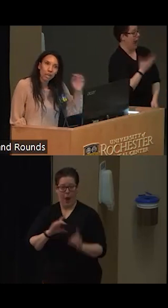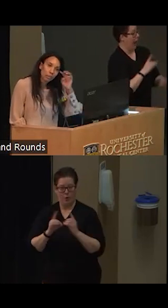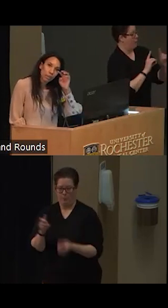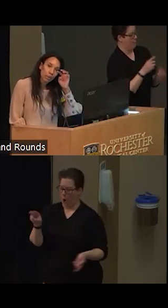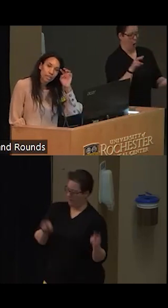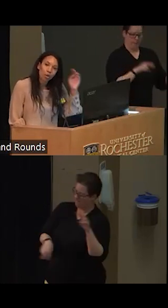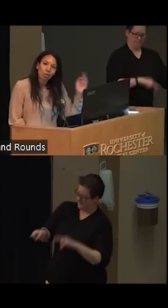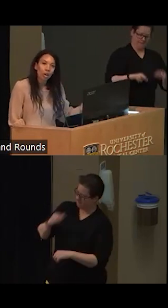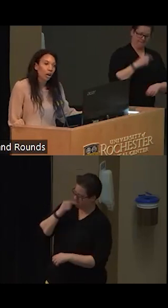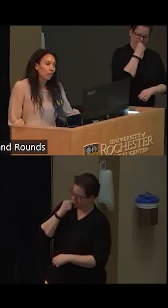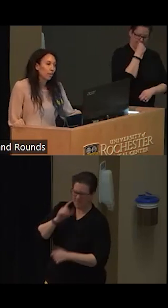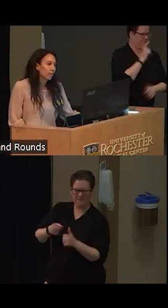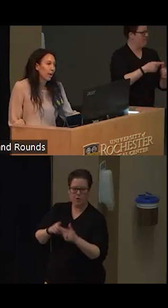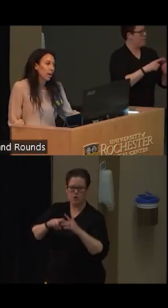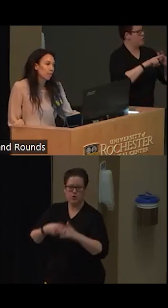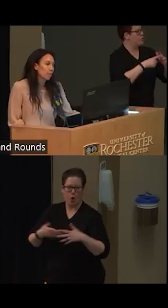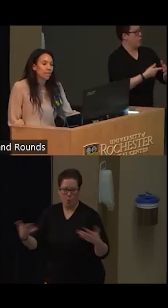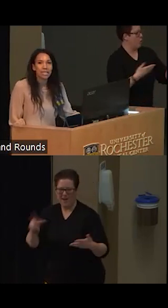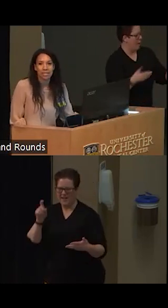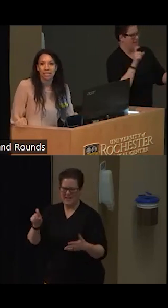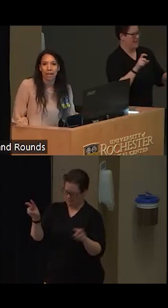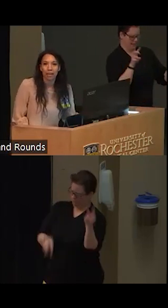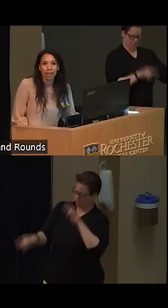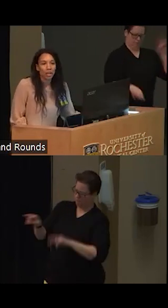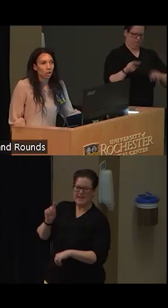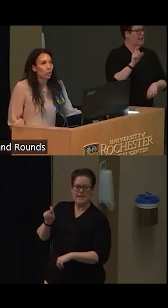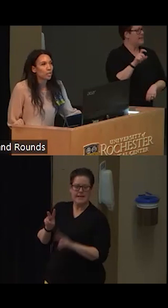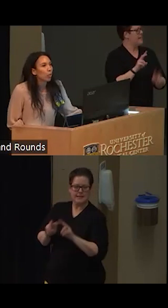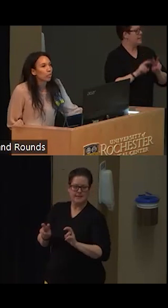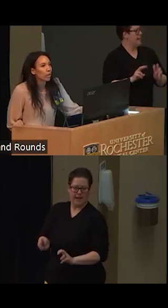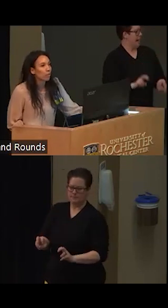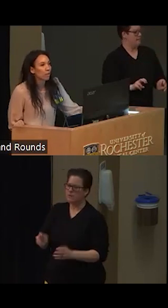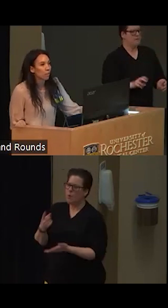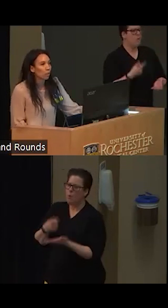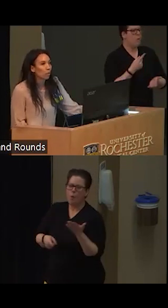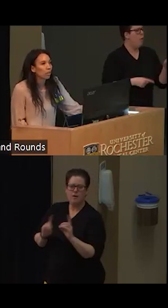started with was an overall needs assessment you know what's important to our department what are